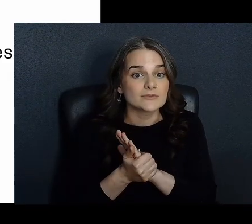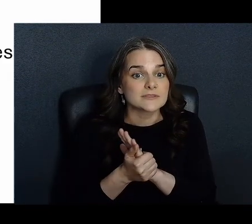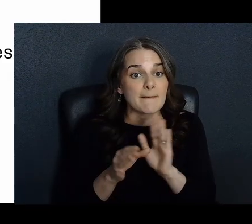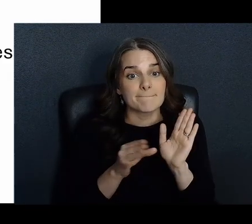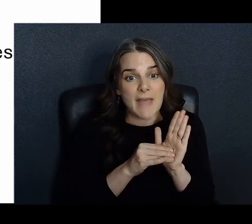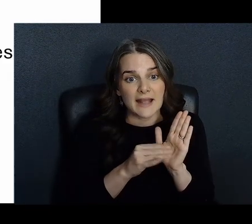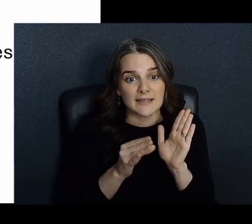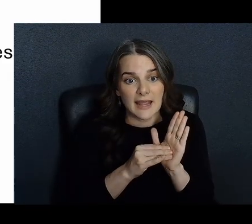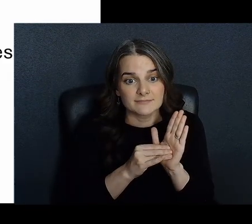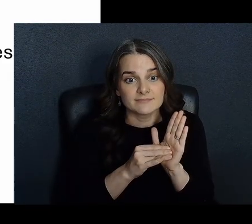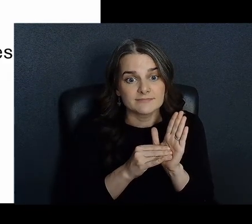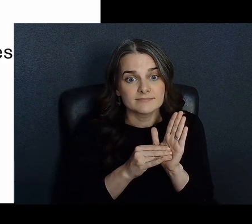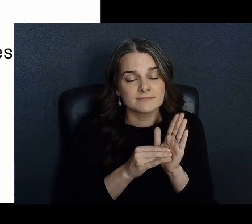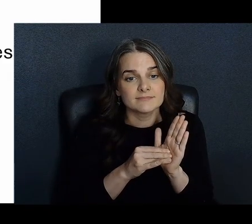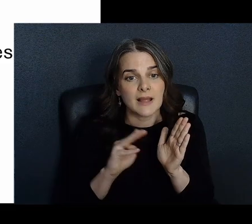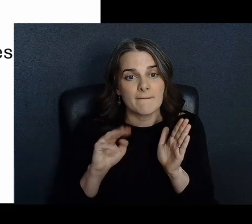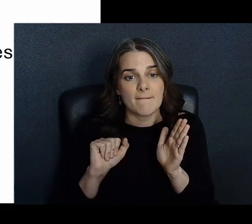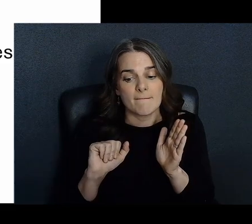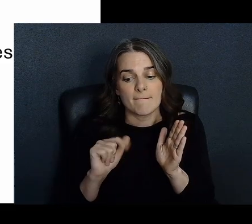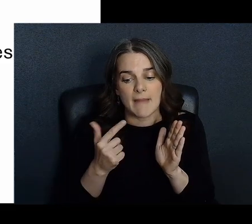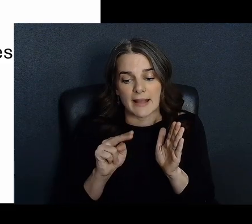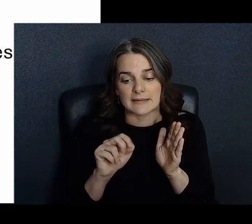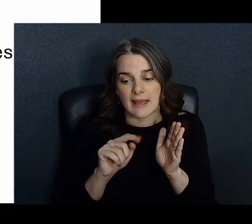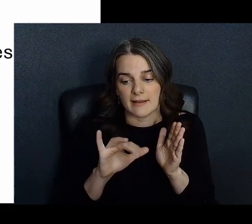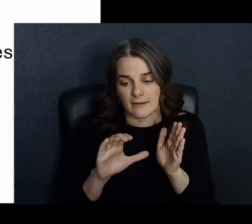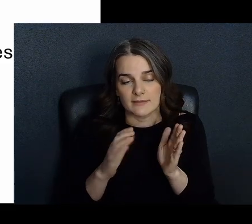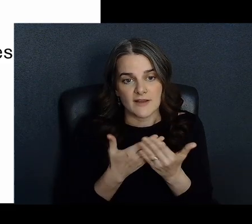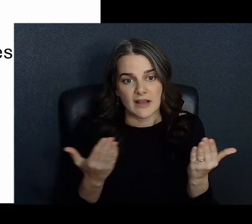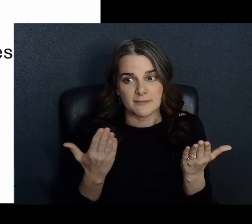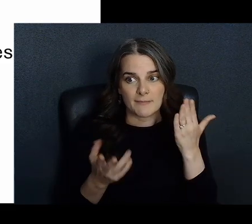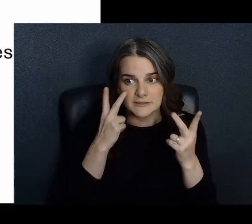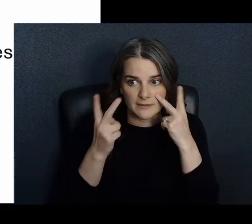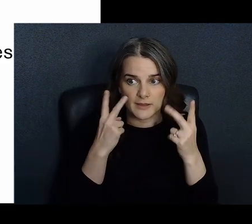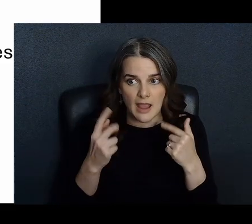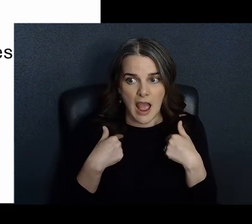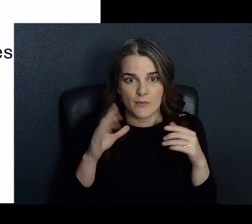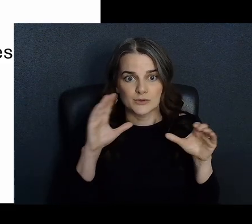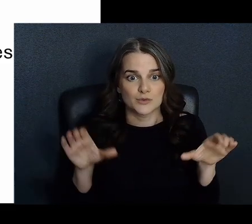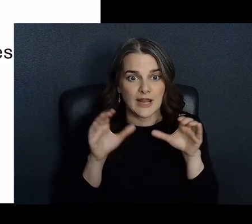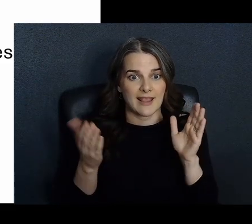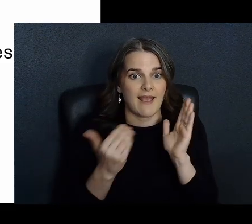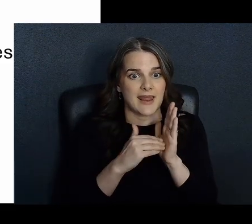So you might have seen me. I'll do it again. It quickly attaches to it.